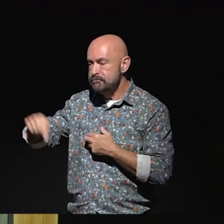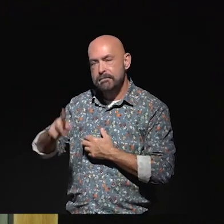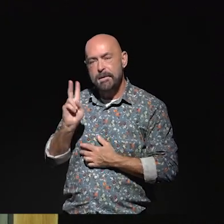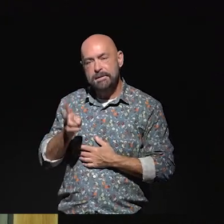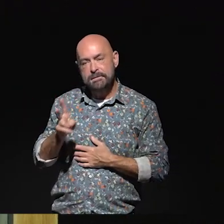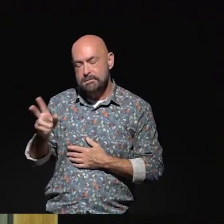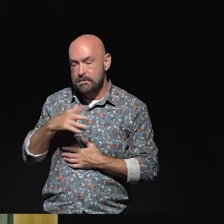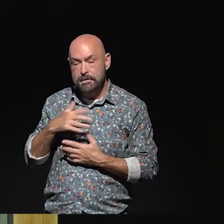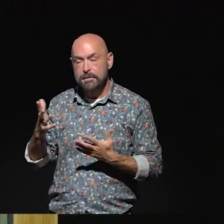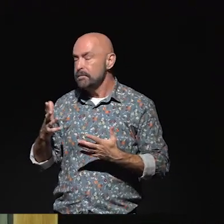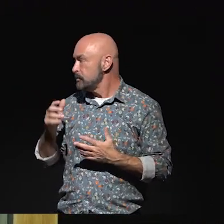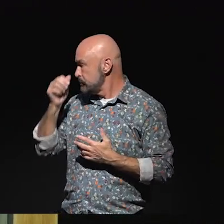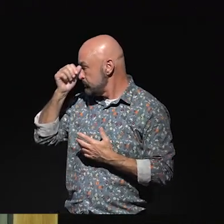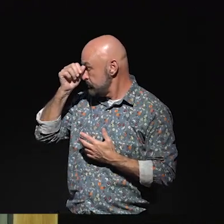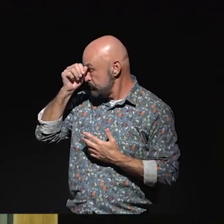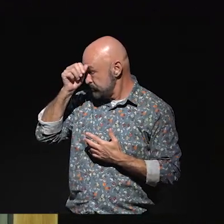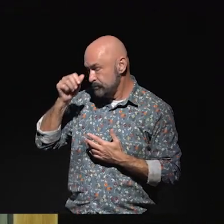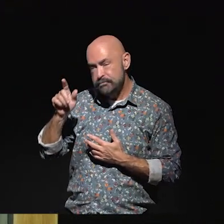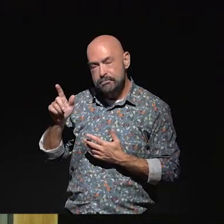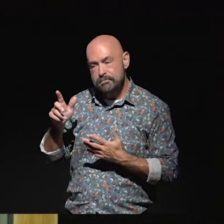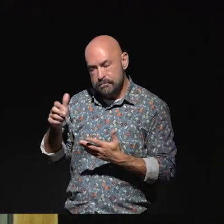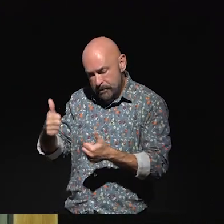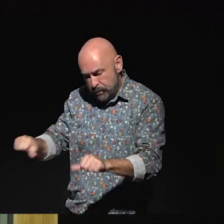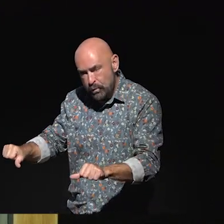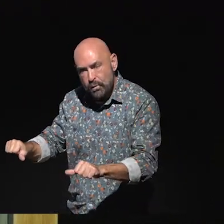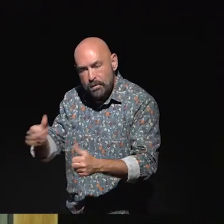and pick up this completed thing.